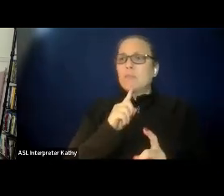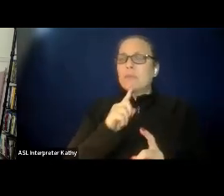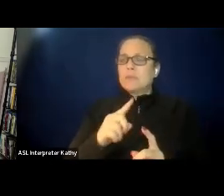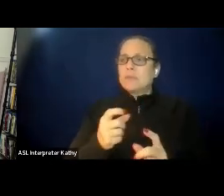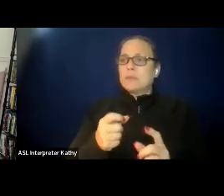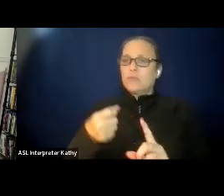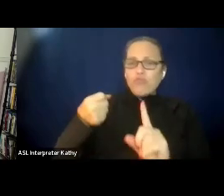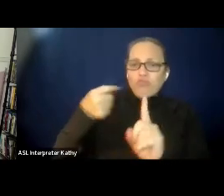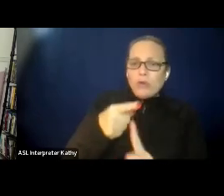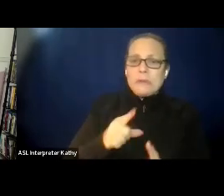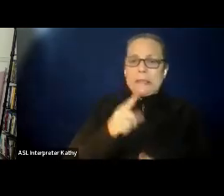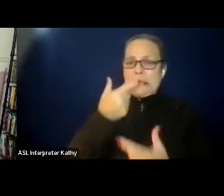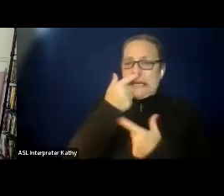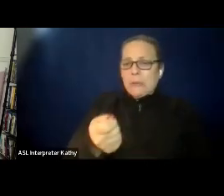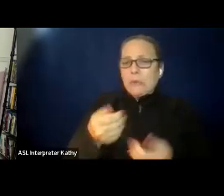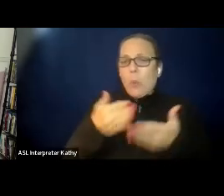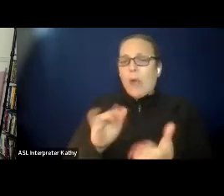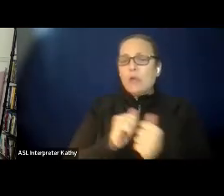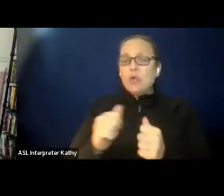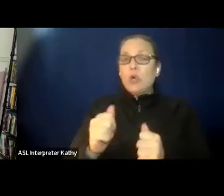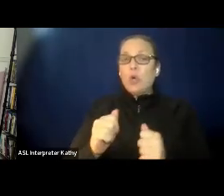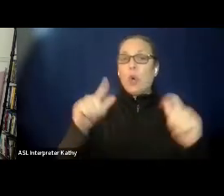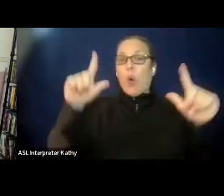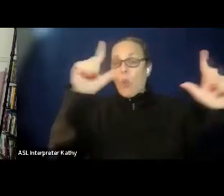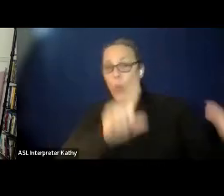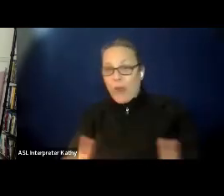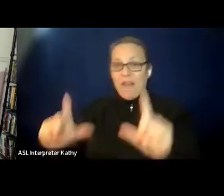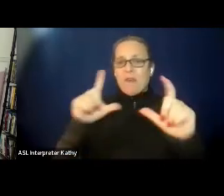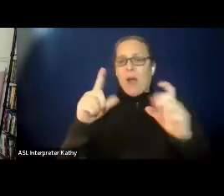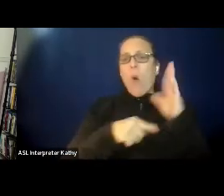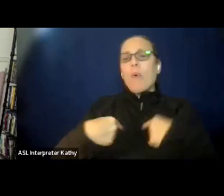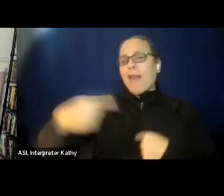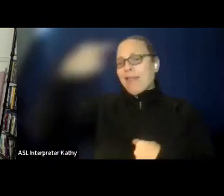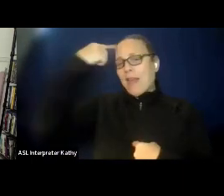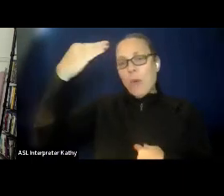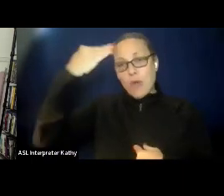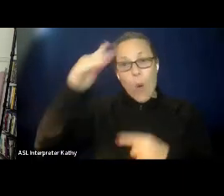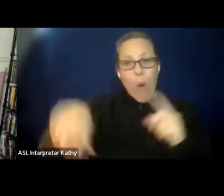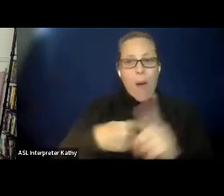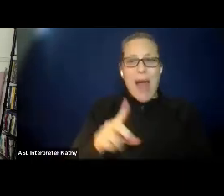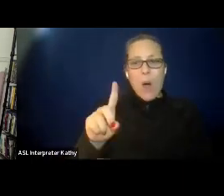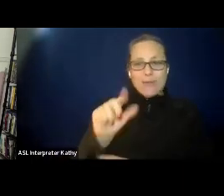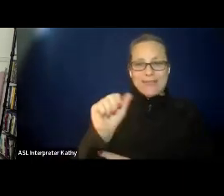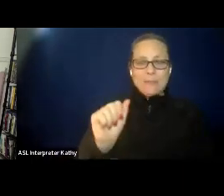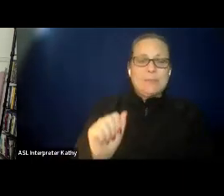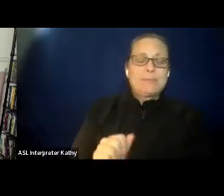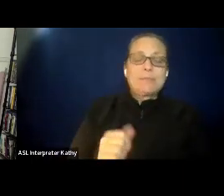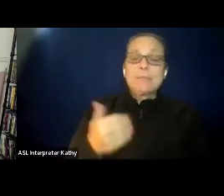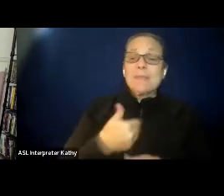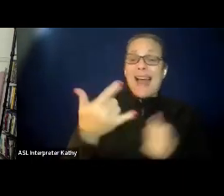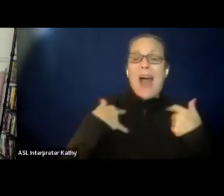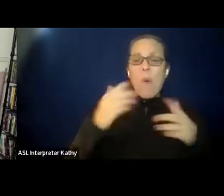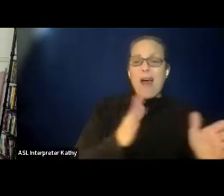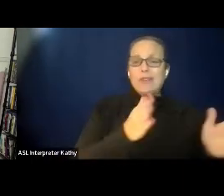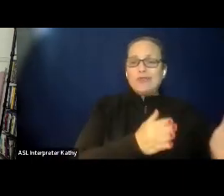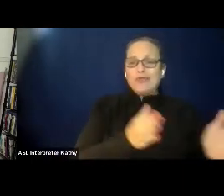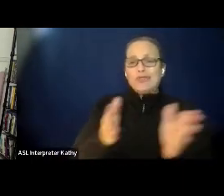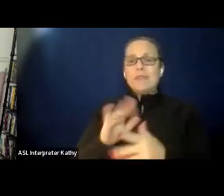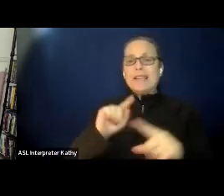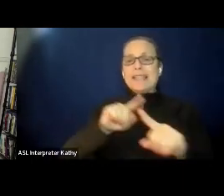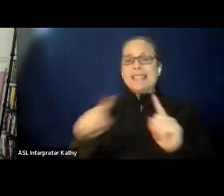So I think this does a great job of bringing up some interesting ways of rethinking what we all think we know about disability.